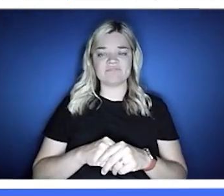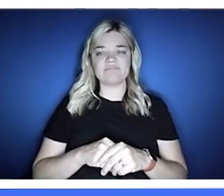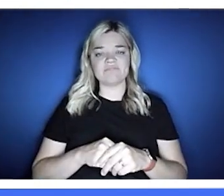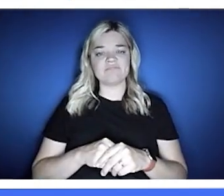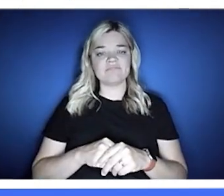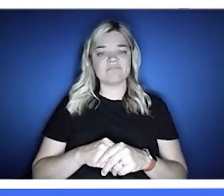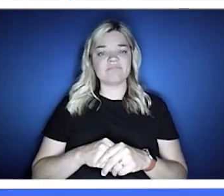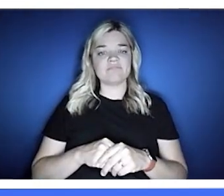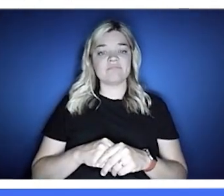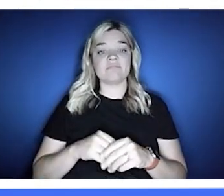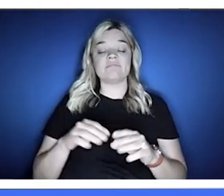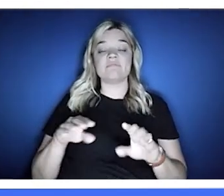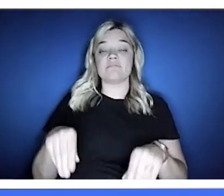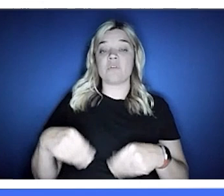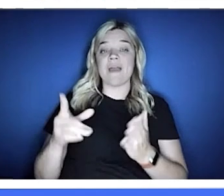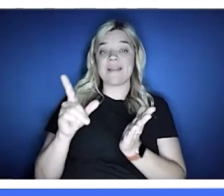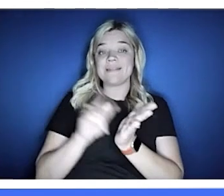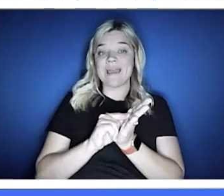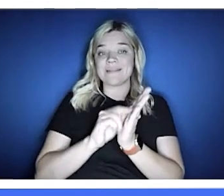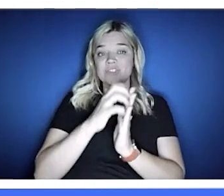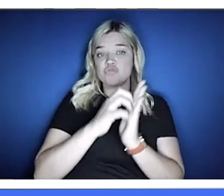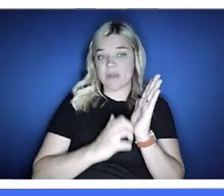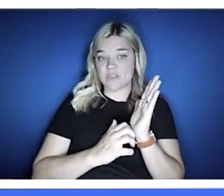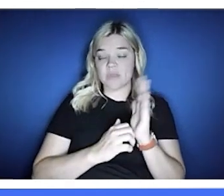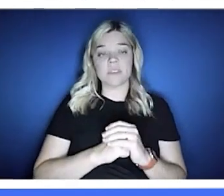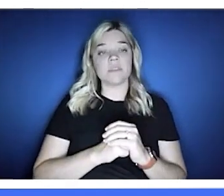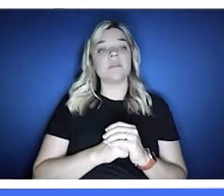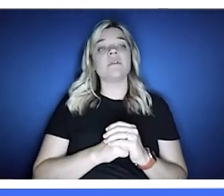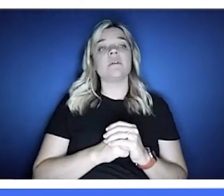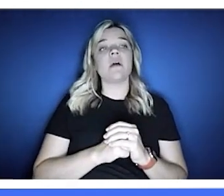providing text transcripts, being able